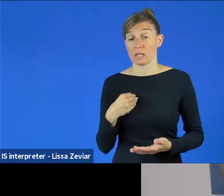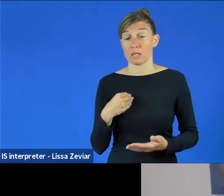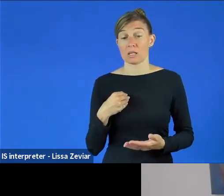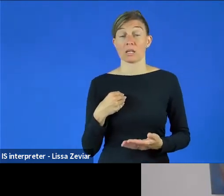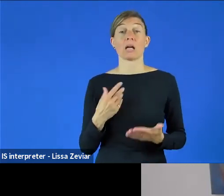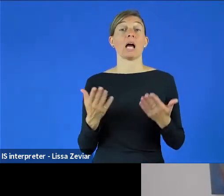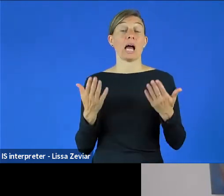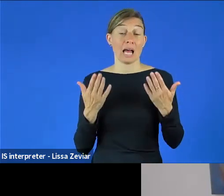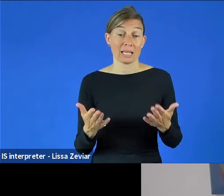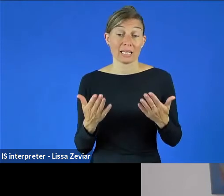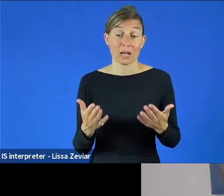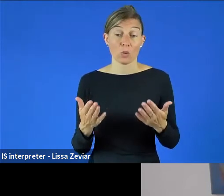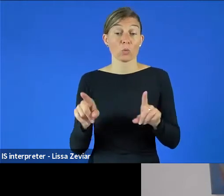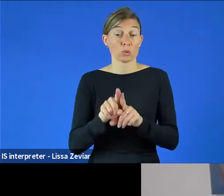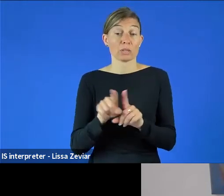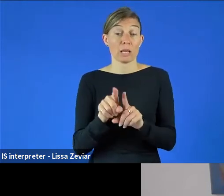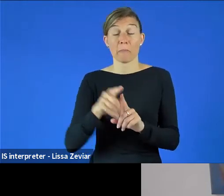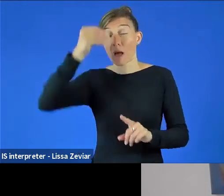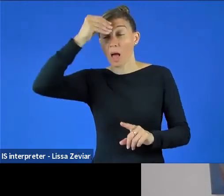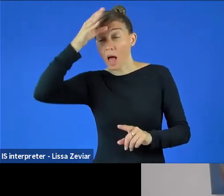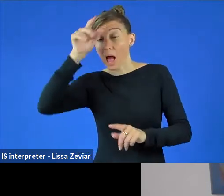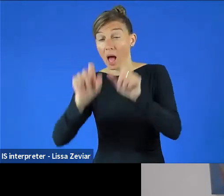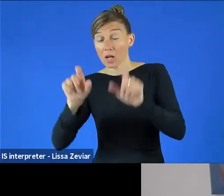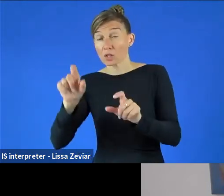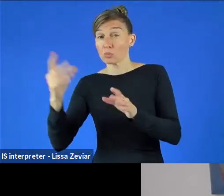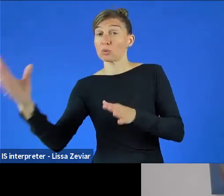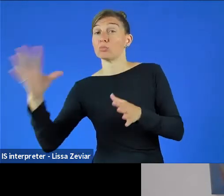And as I mentioned, we are based on the solidarity principle